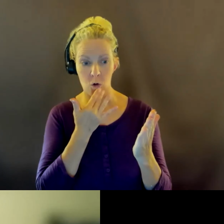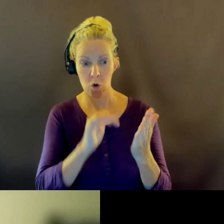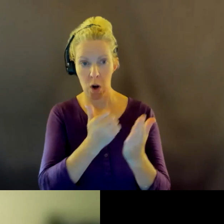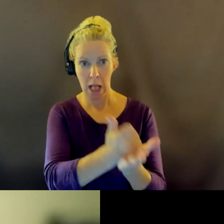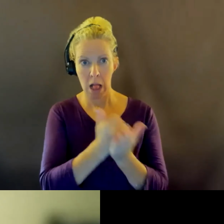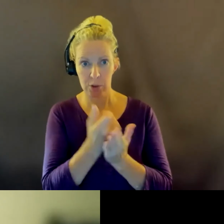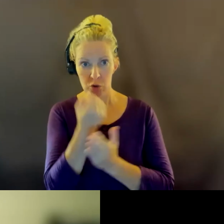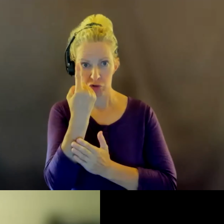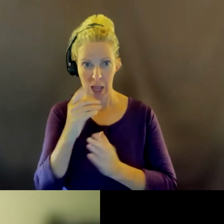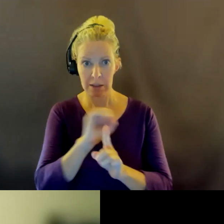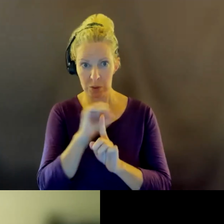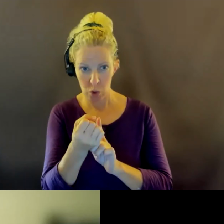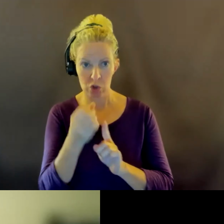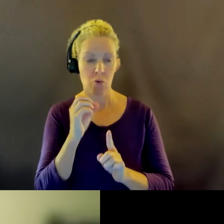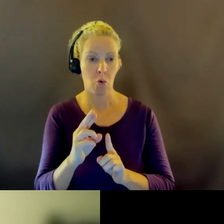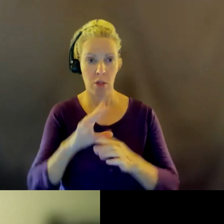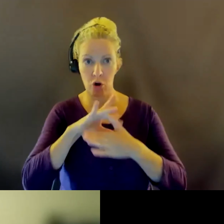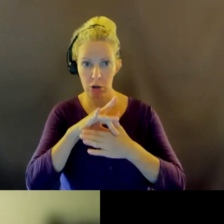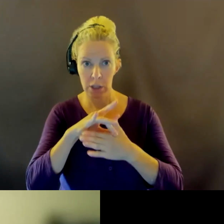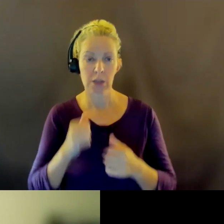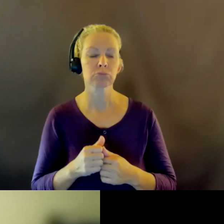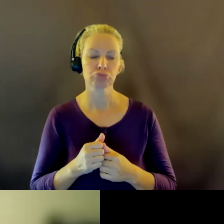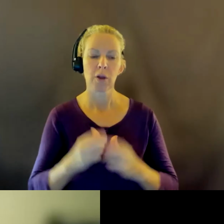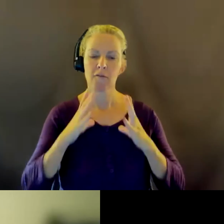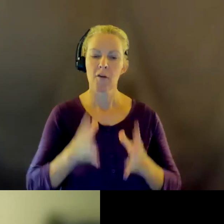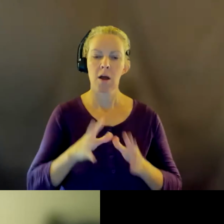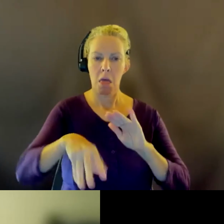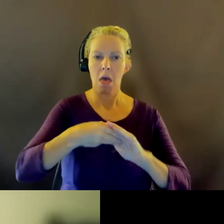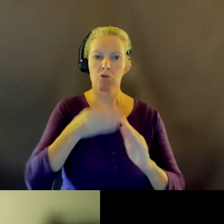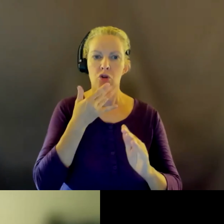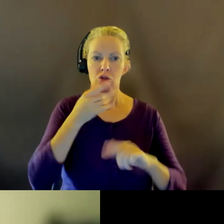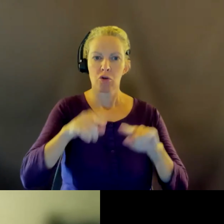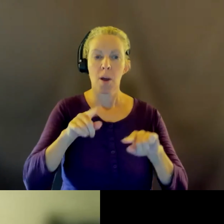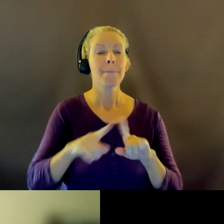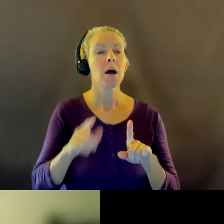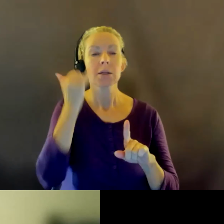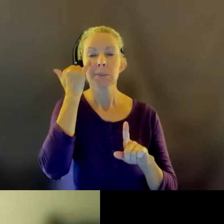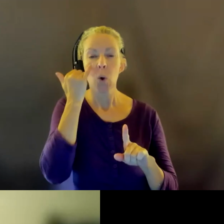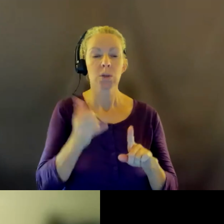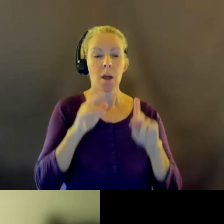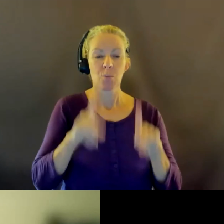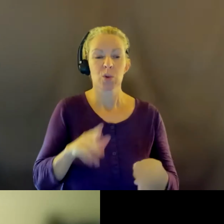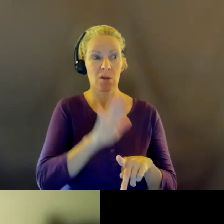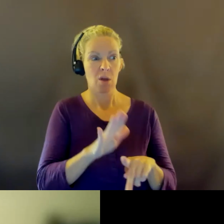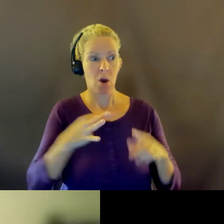But much in the same way I would not describe the color of a person's sweater on a picture, because why bother?